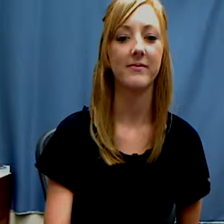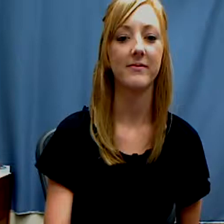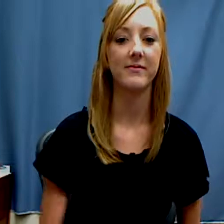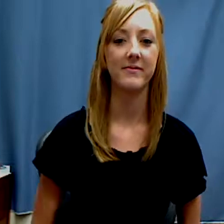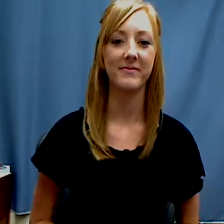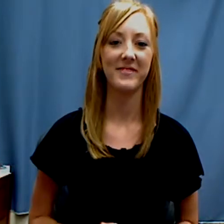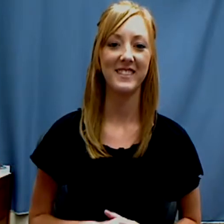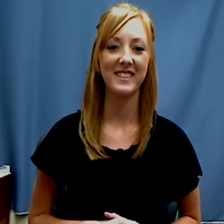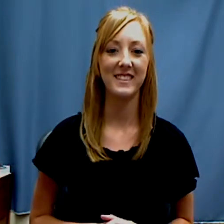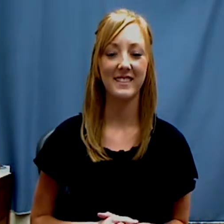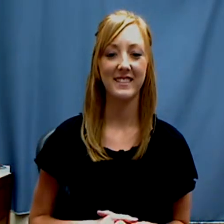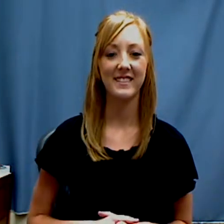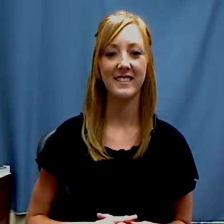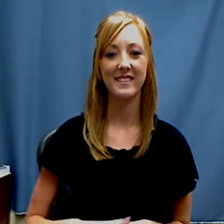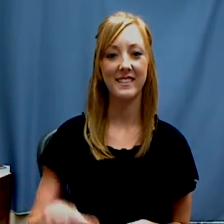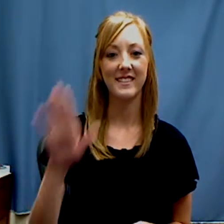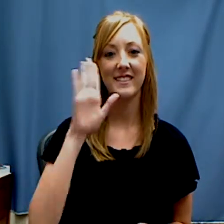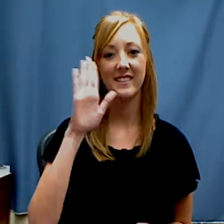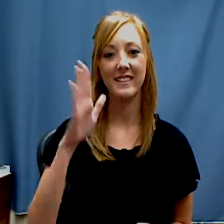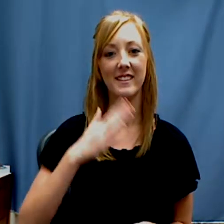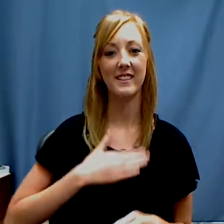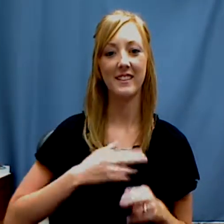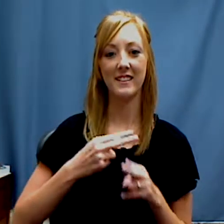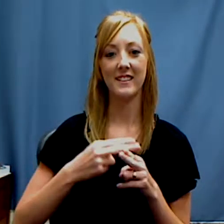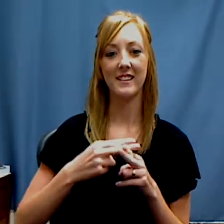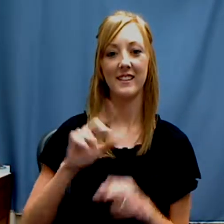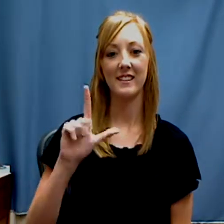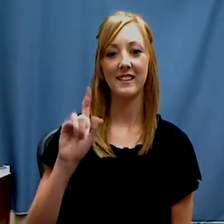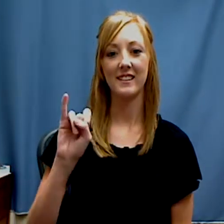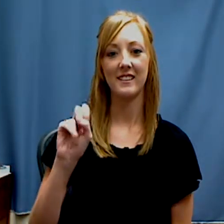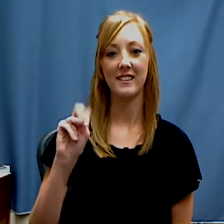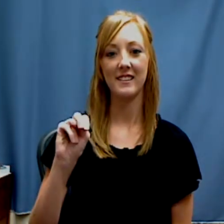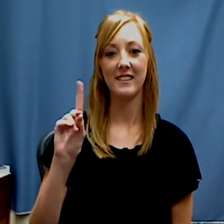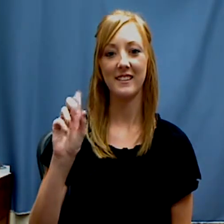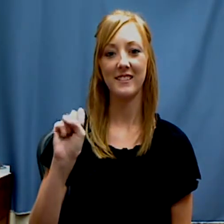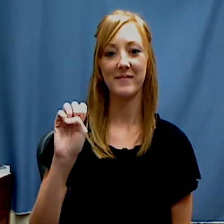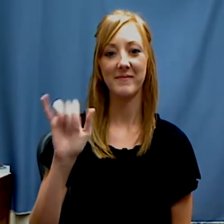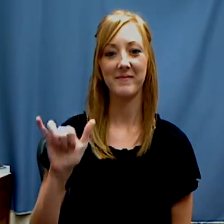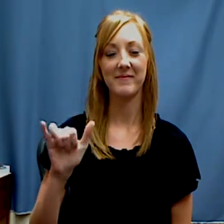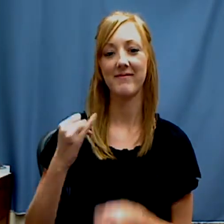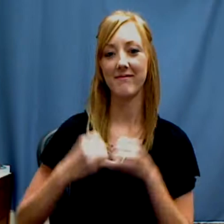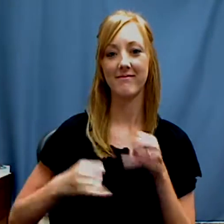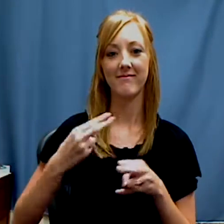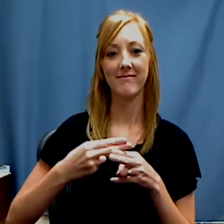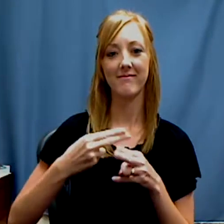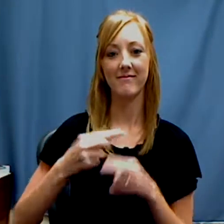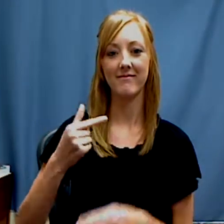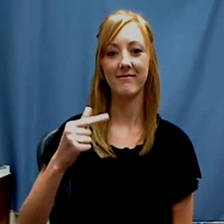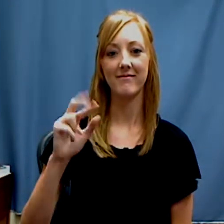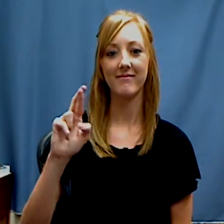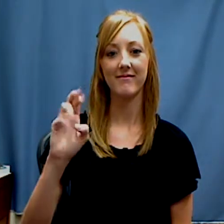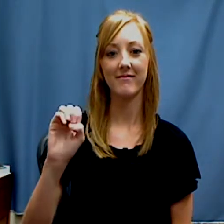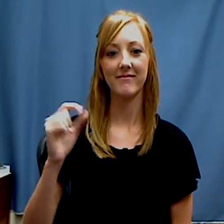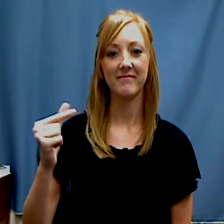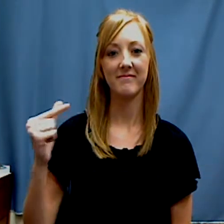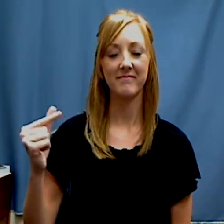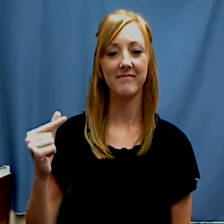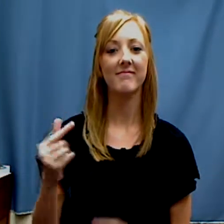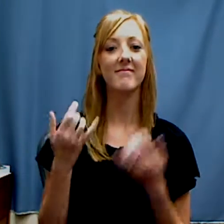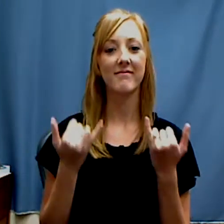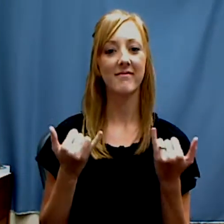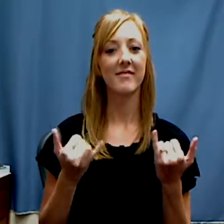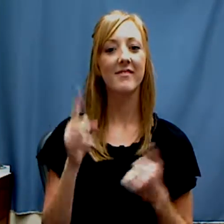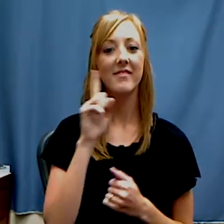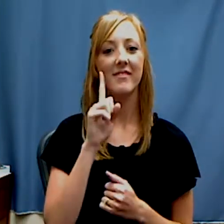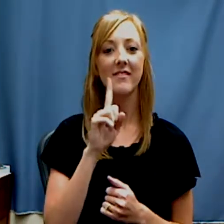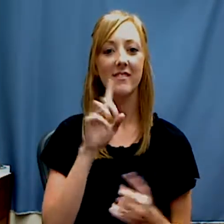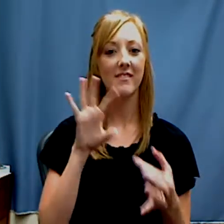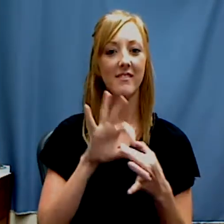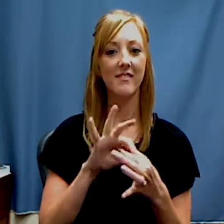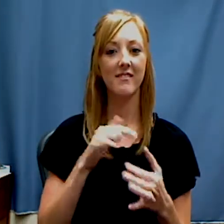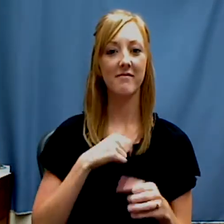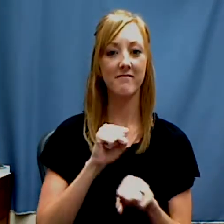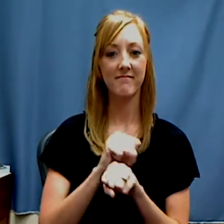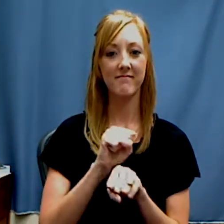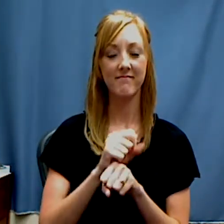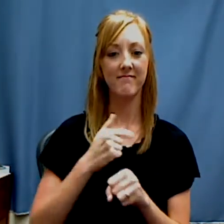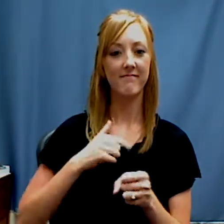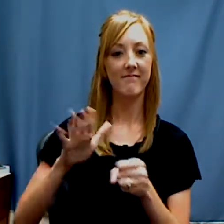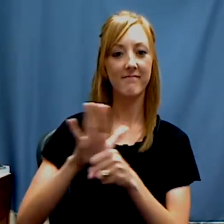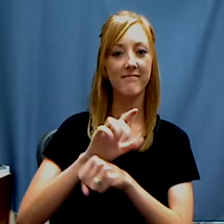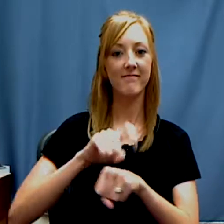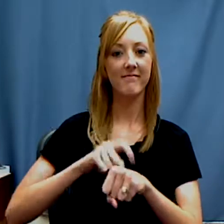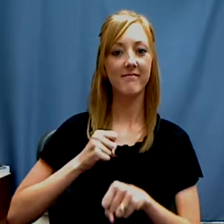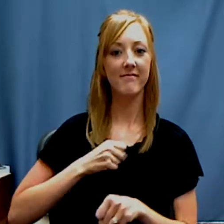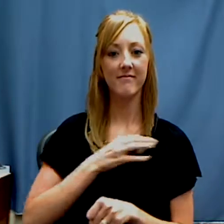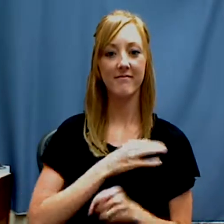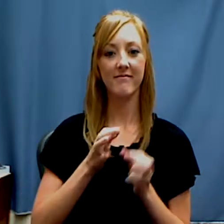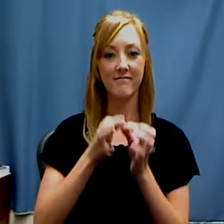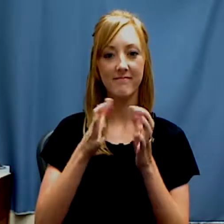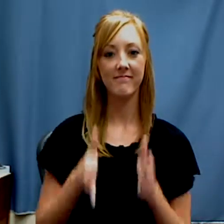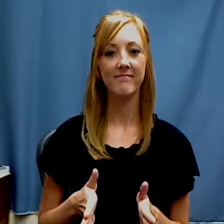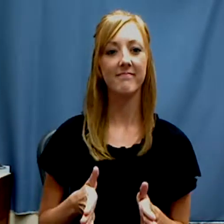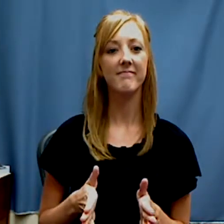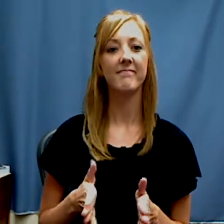Hello! My name is Lindsey Grogg and I am currently working as the DeafLink full-time Staff Interpeter.